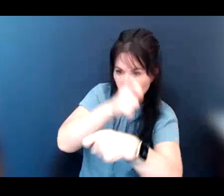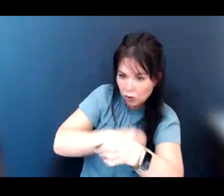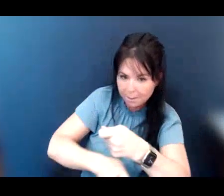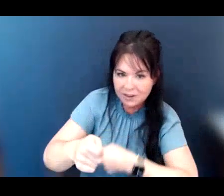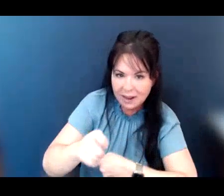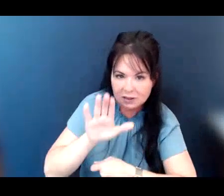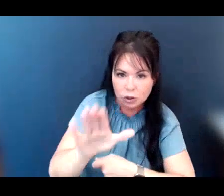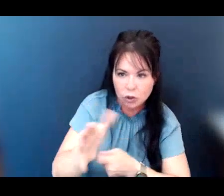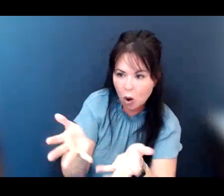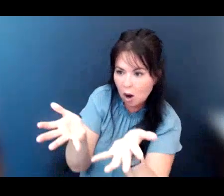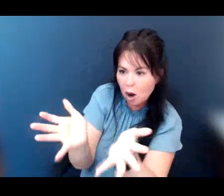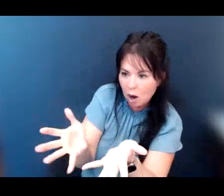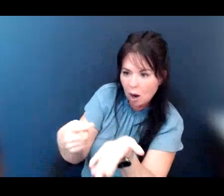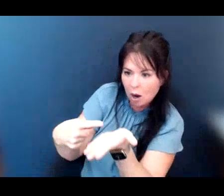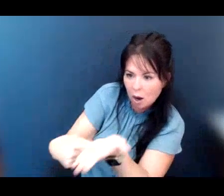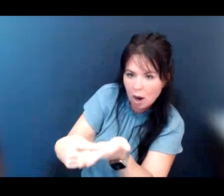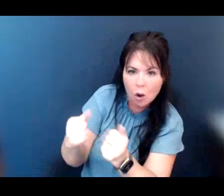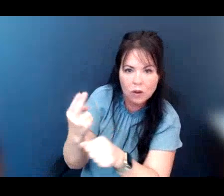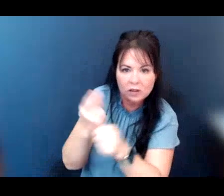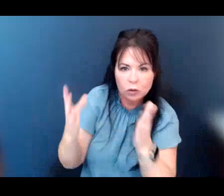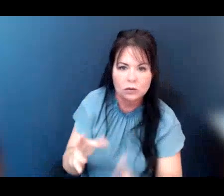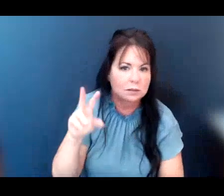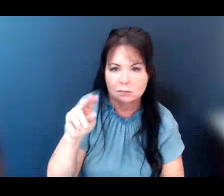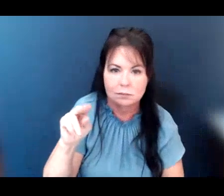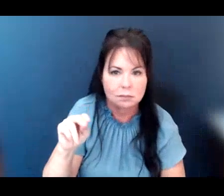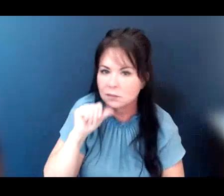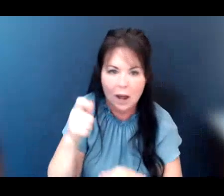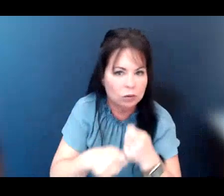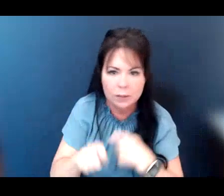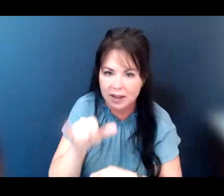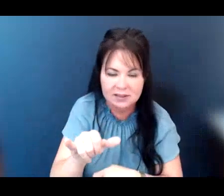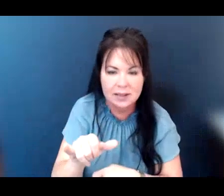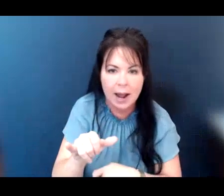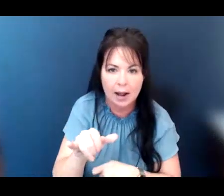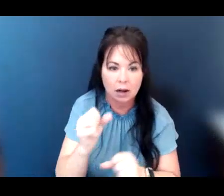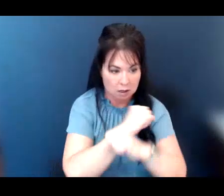engaging with your users and making sure you're getting that direct feedback from them to make sure that you have